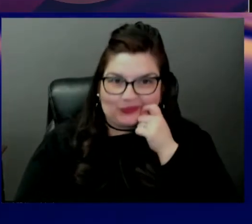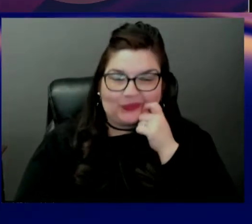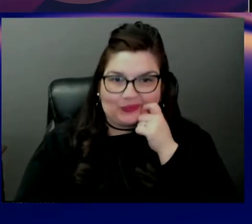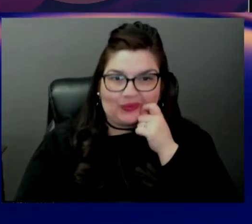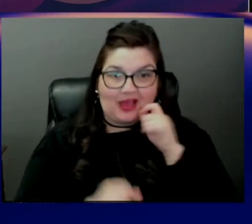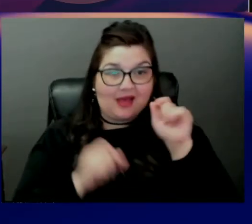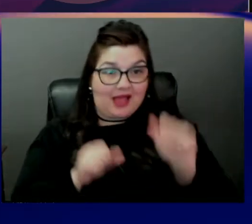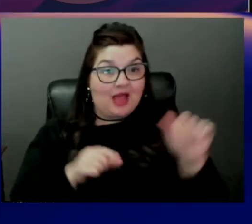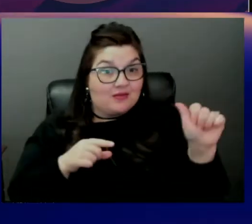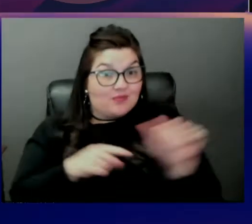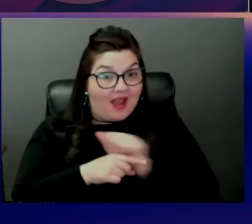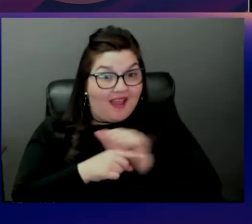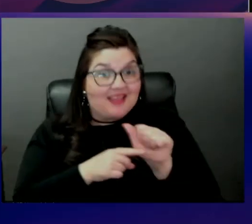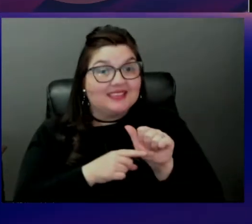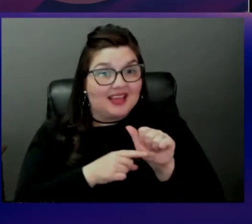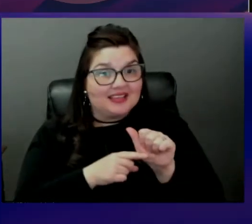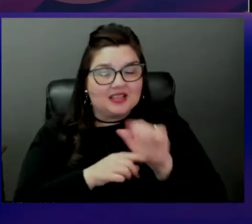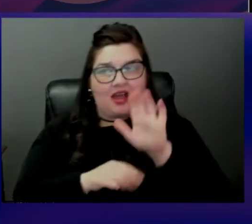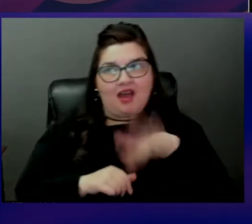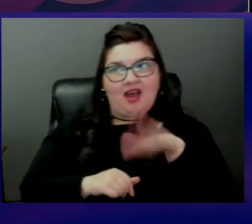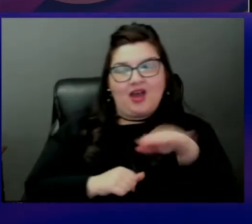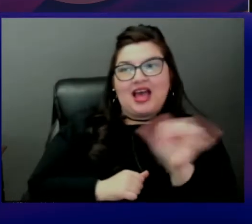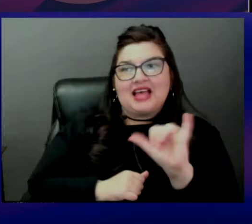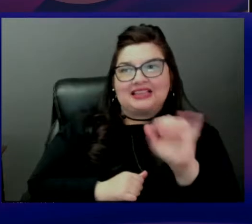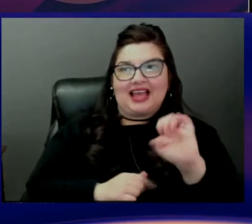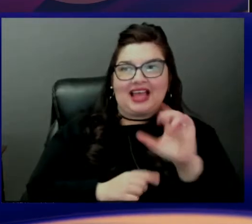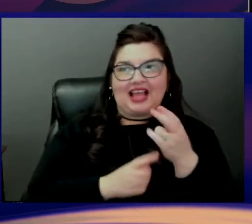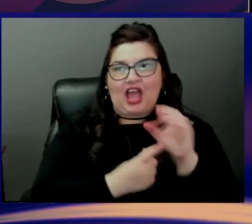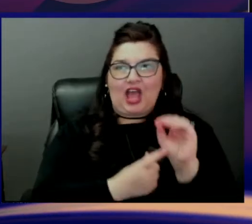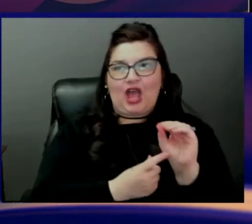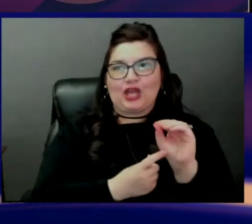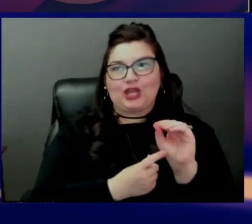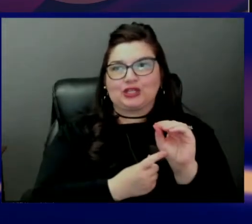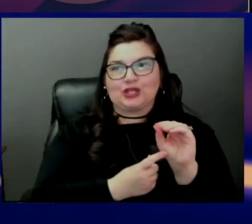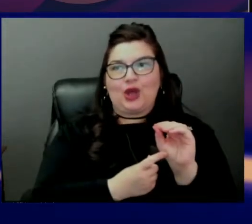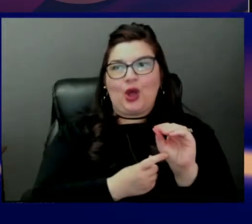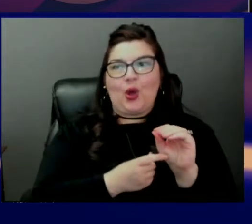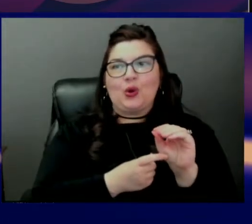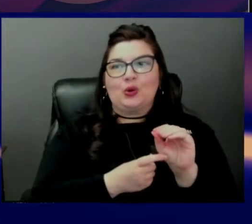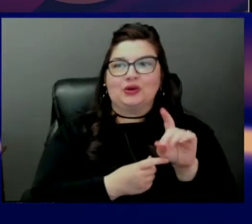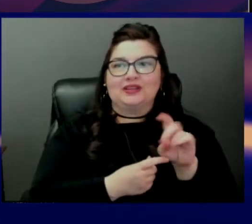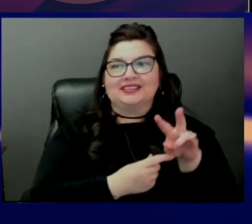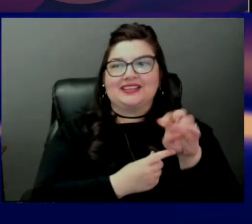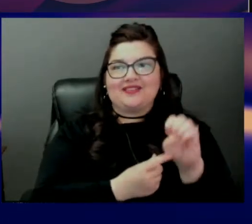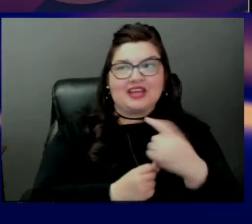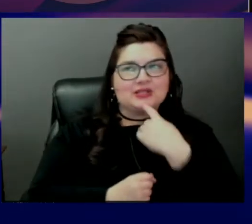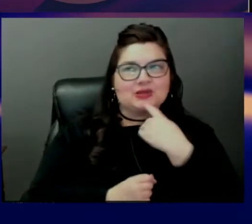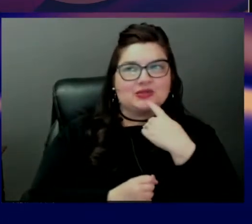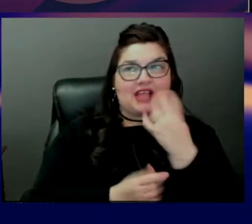Hey, much like an echo device. You said my wake word, which is free. Free. Yeah. - Free.